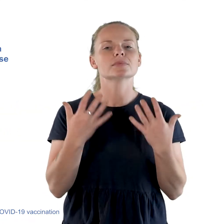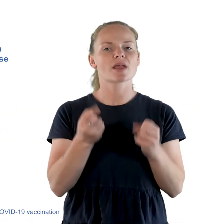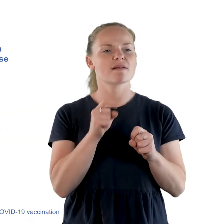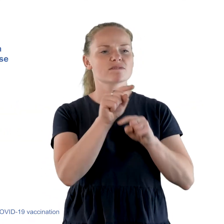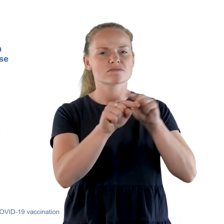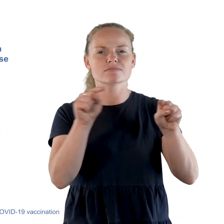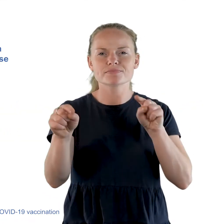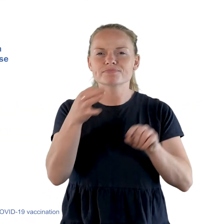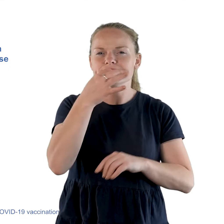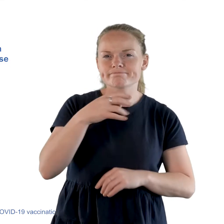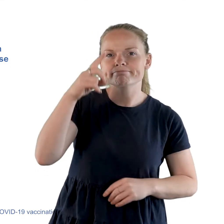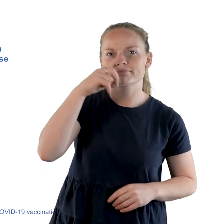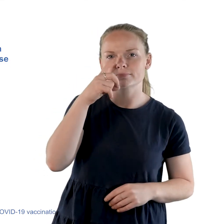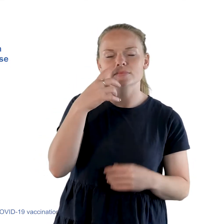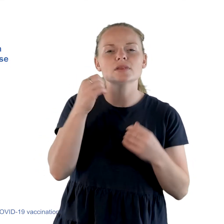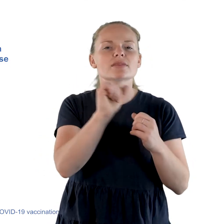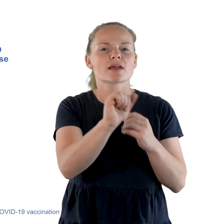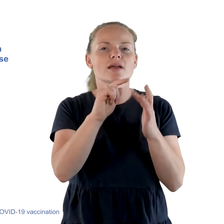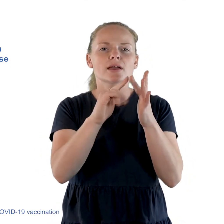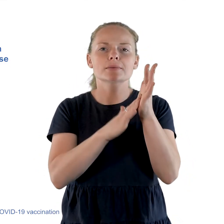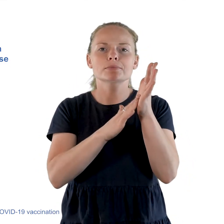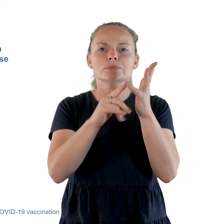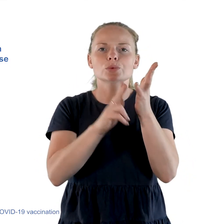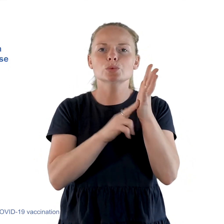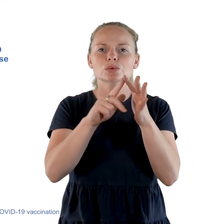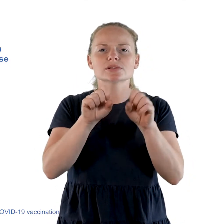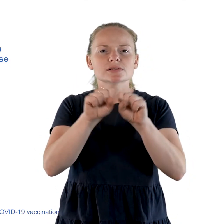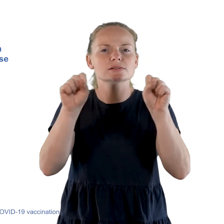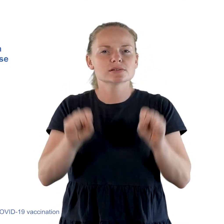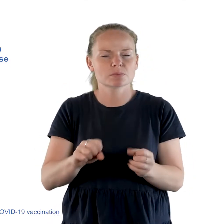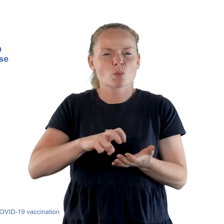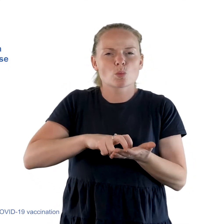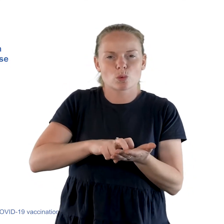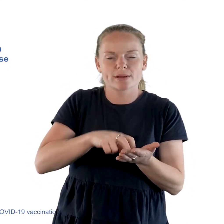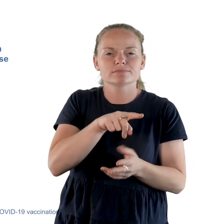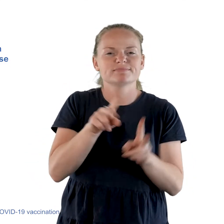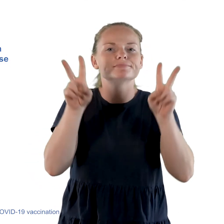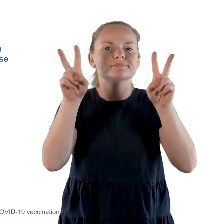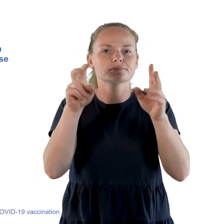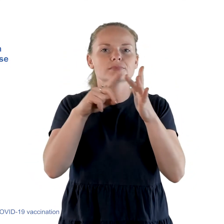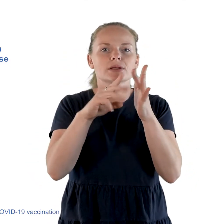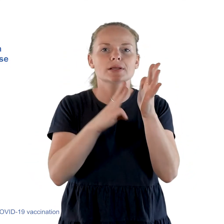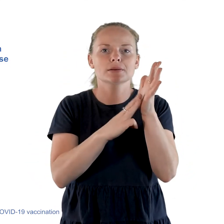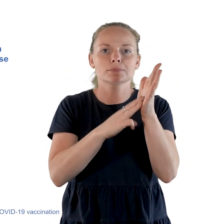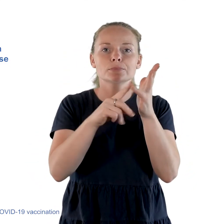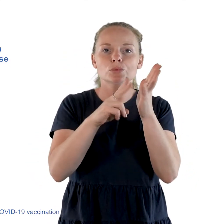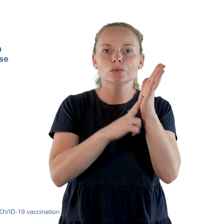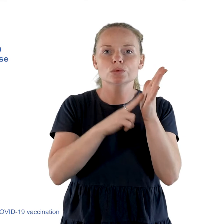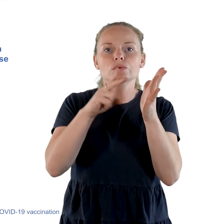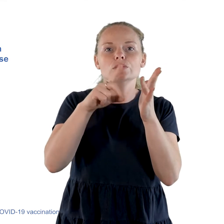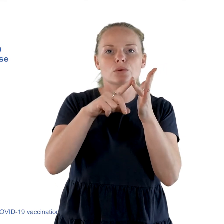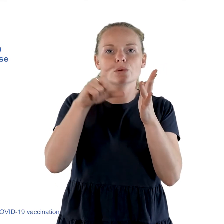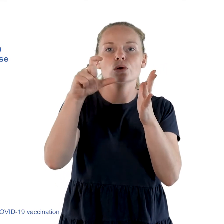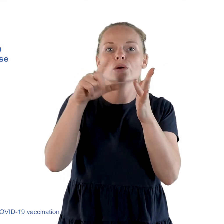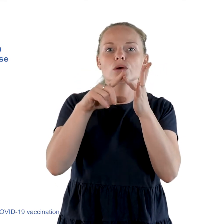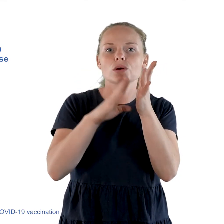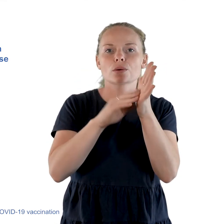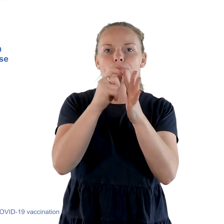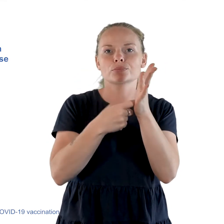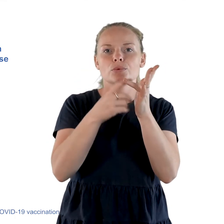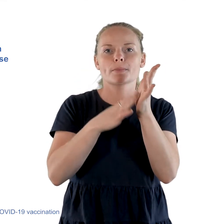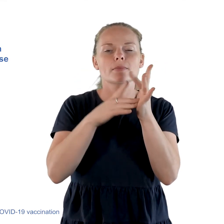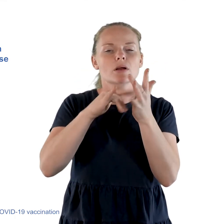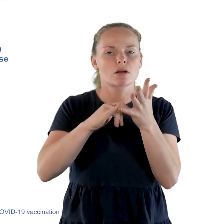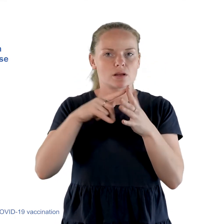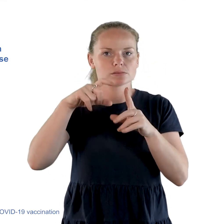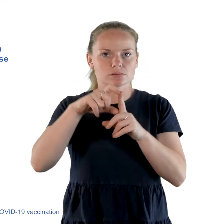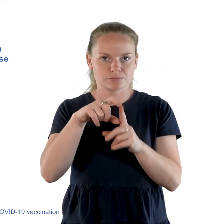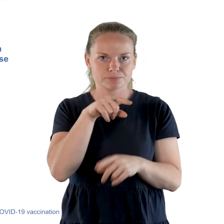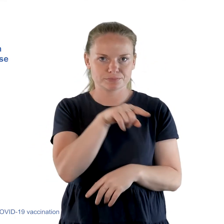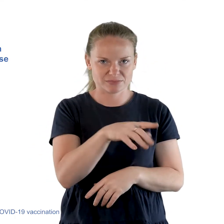Some people who are severely immunocompromised